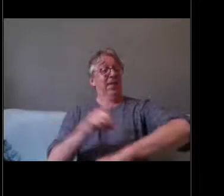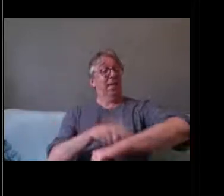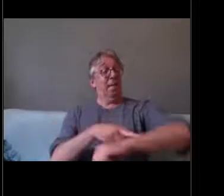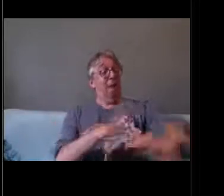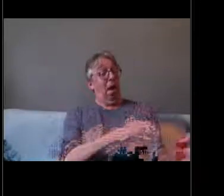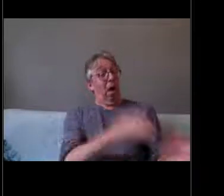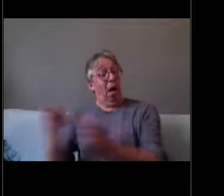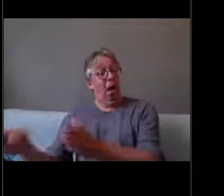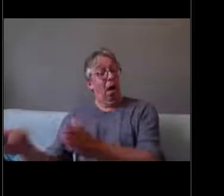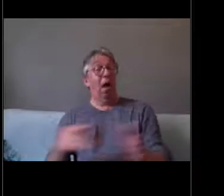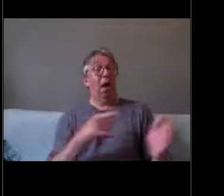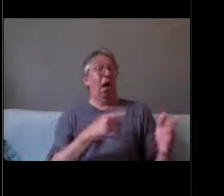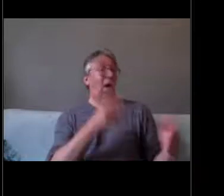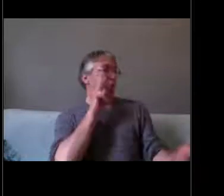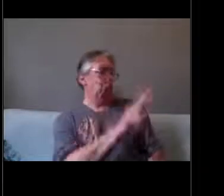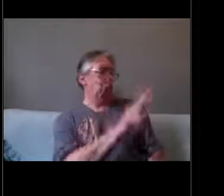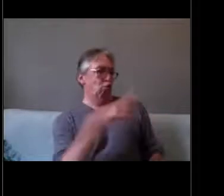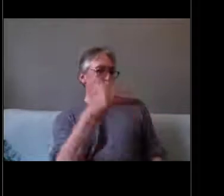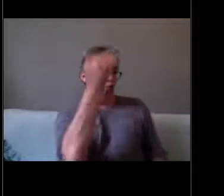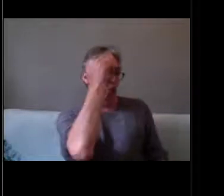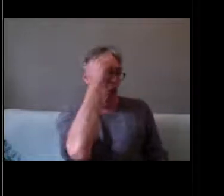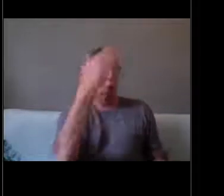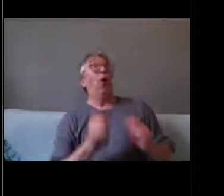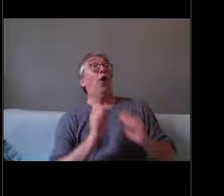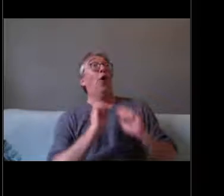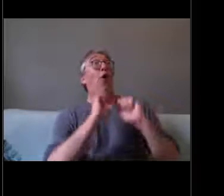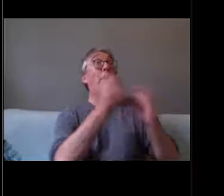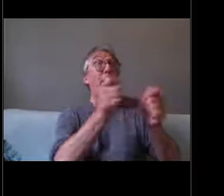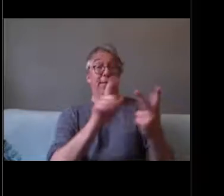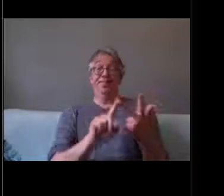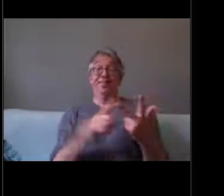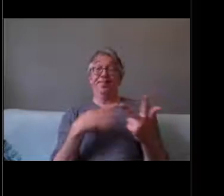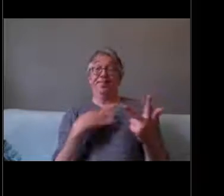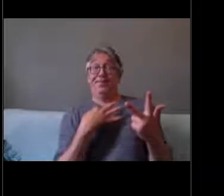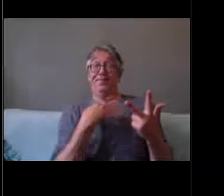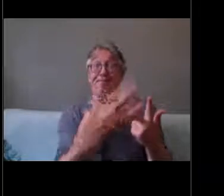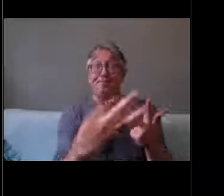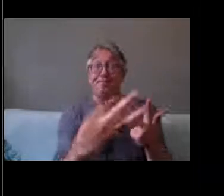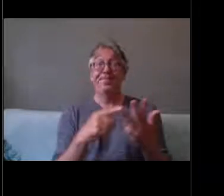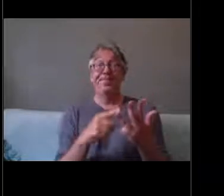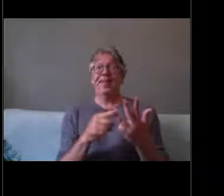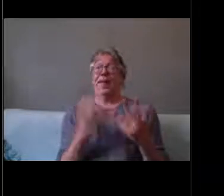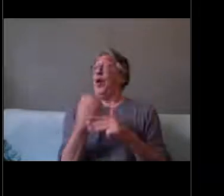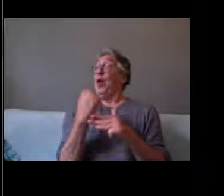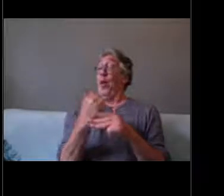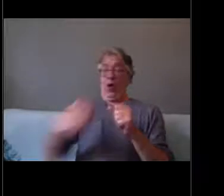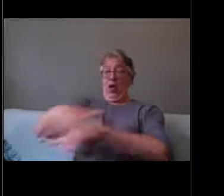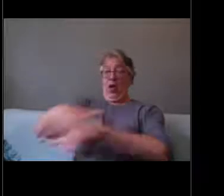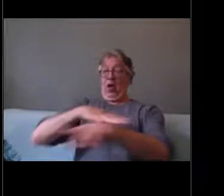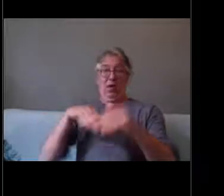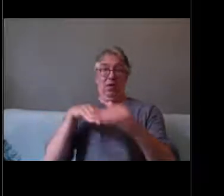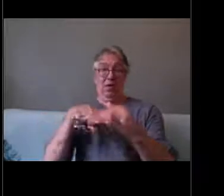Some of these can include making an advertisement visible to all